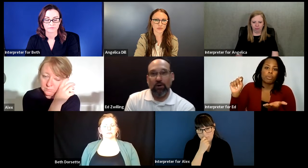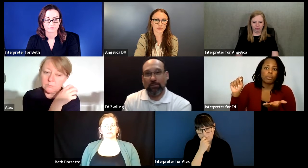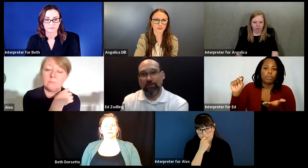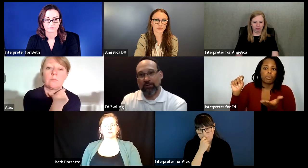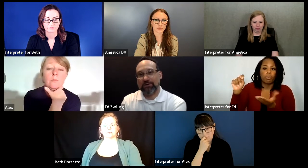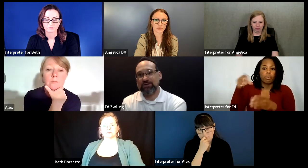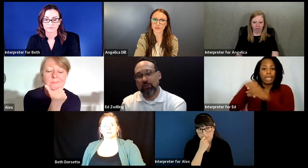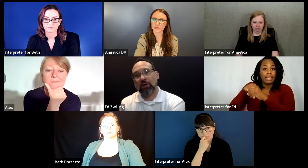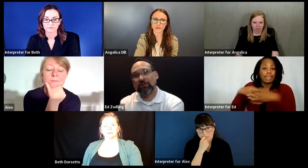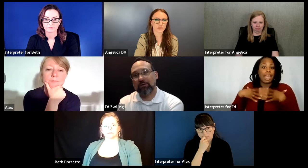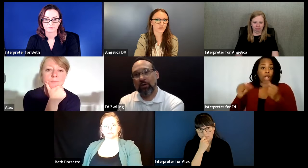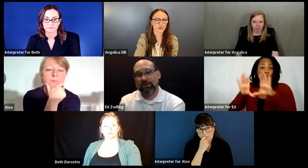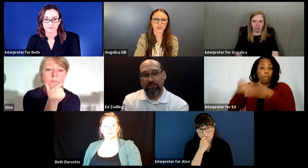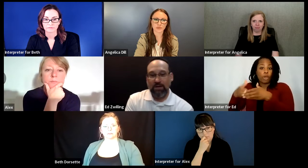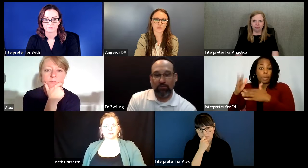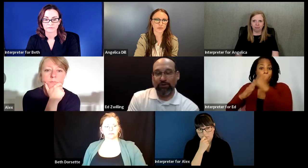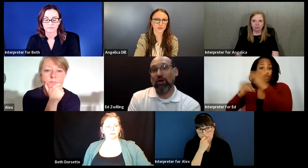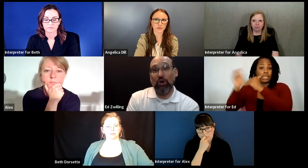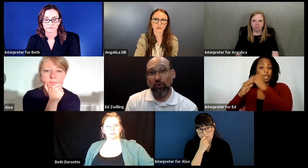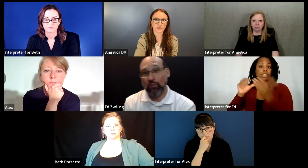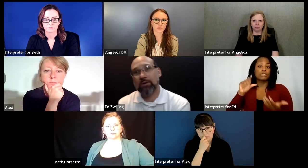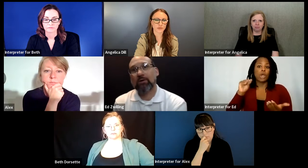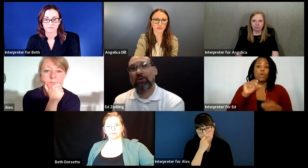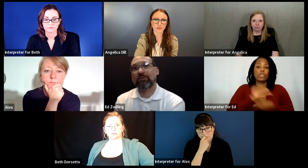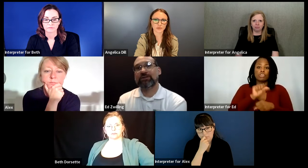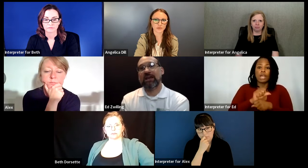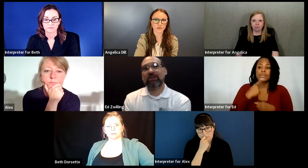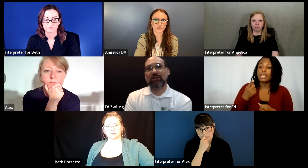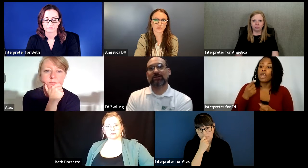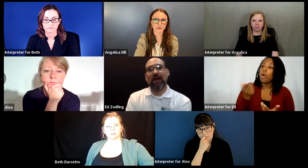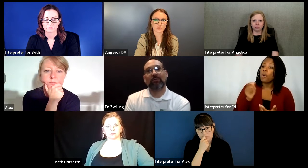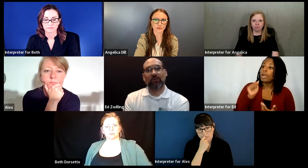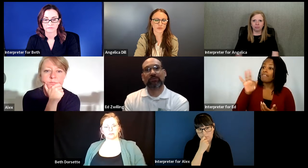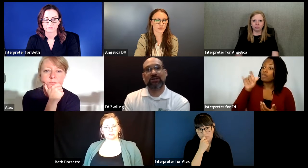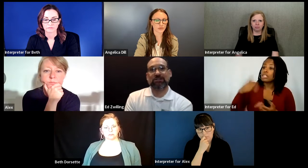Department building that she worked was to be able to go home whenever she had to use the bathroom.